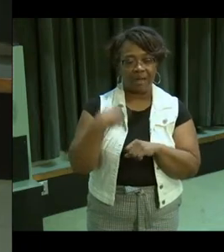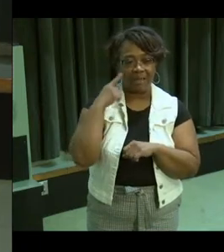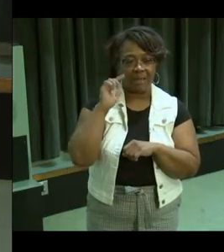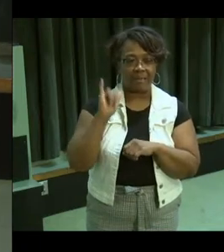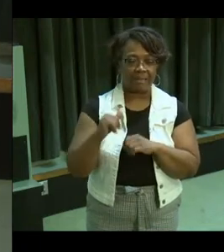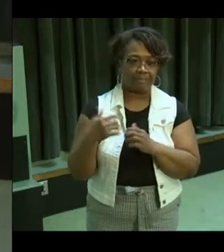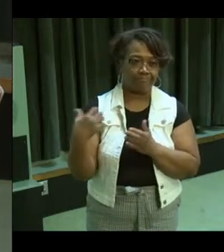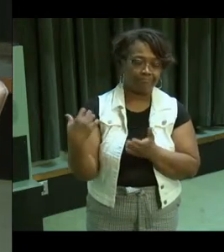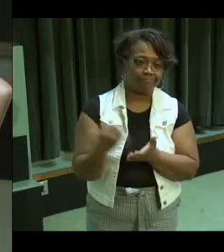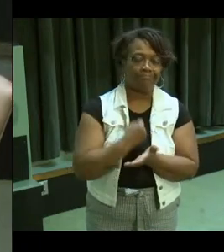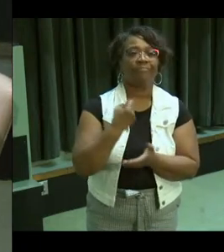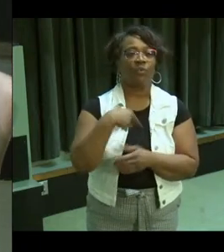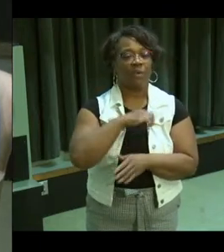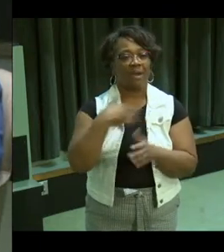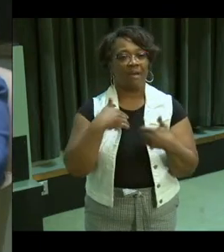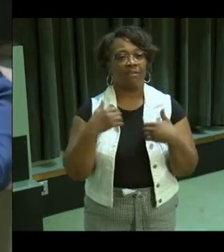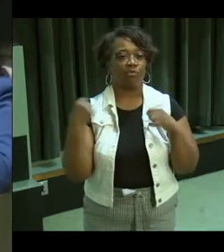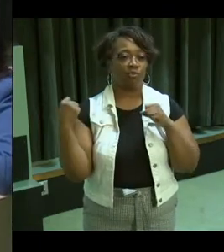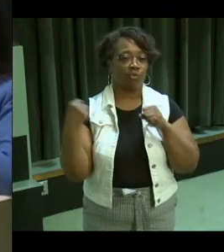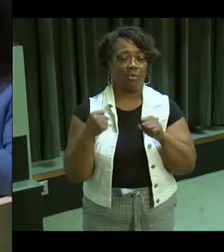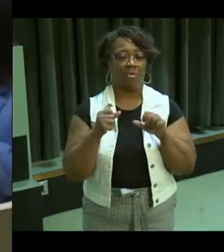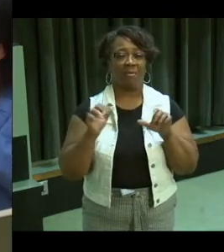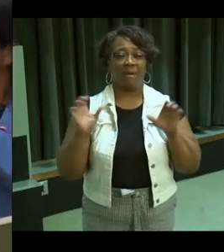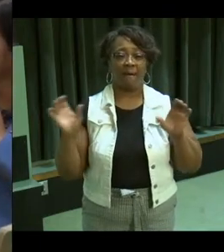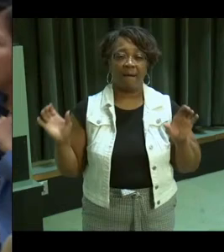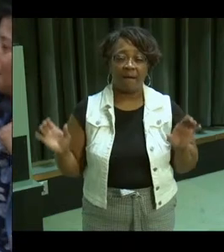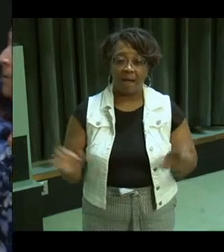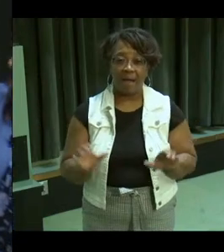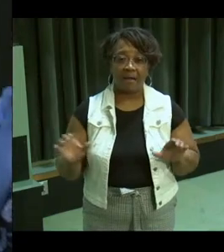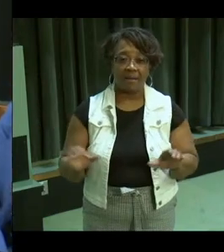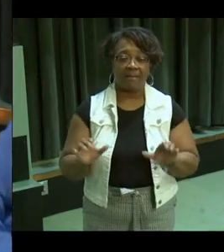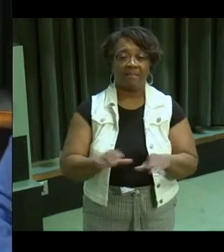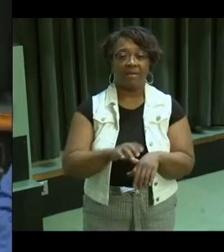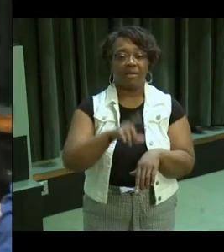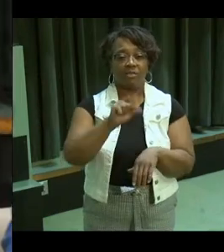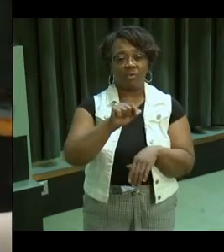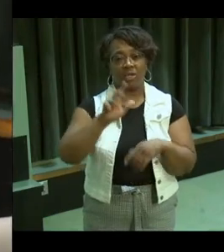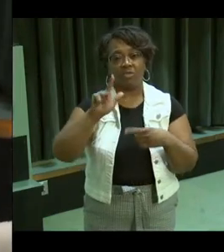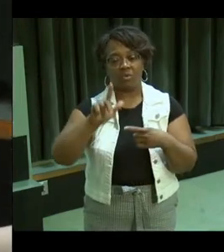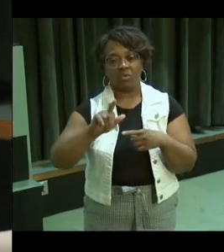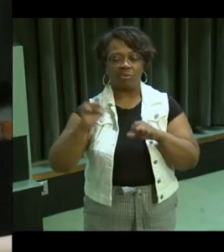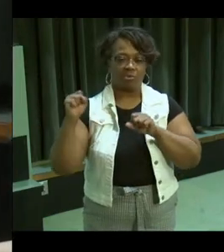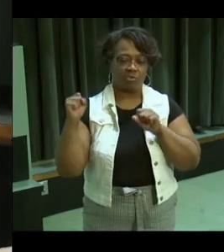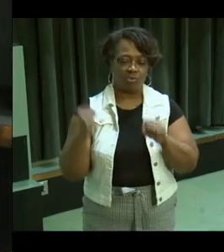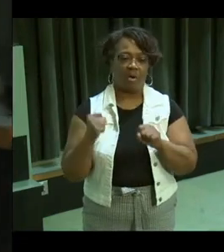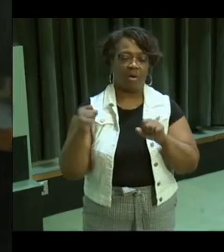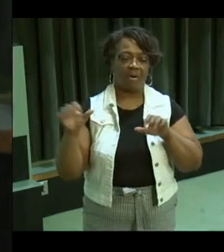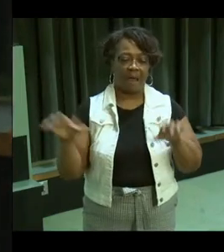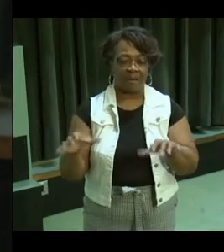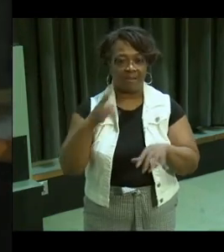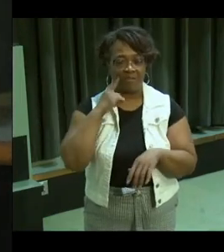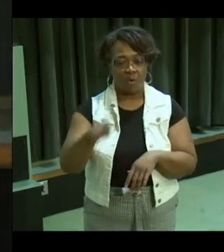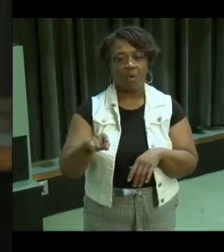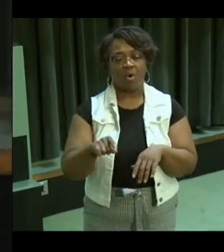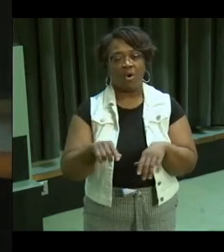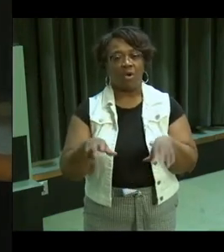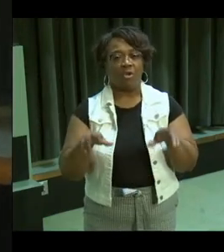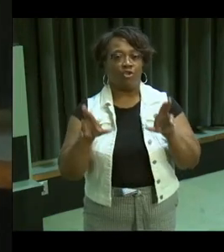optimistic. And we've have a